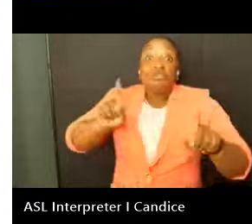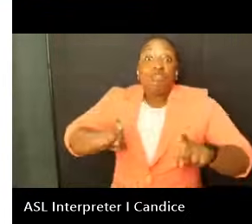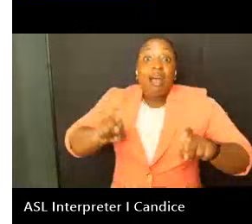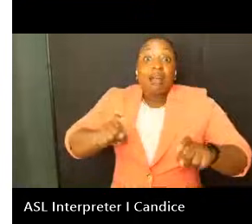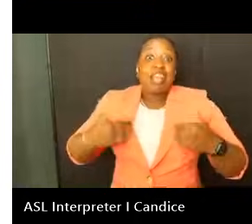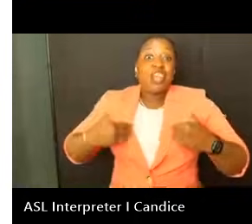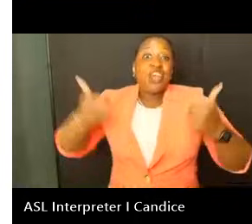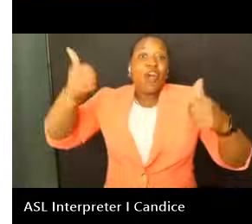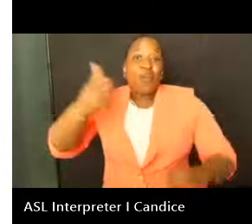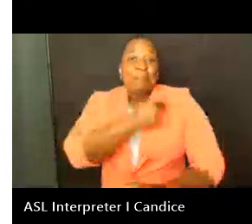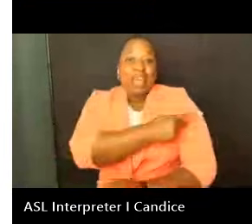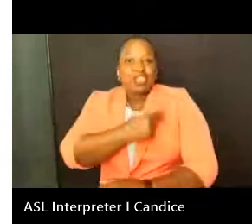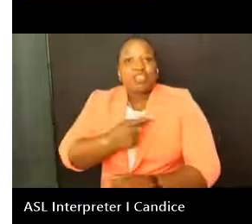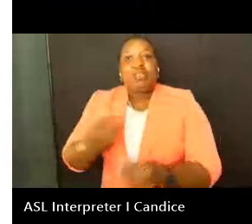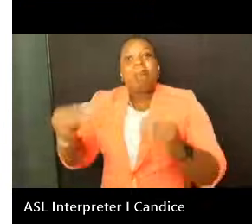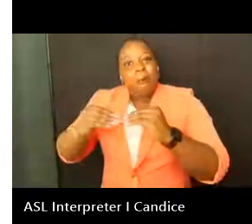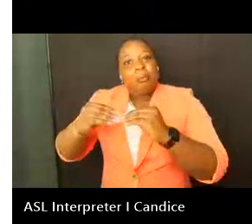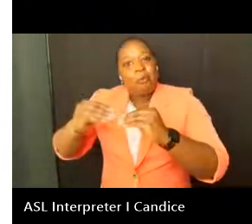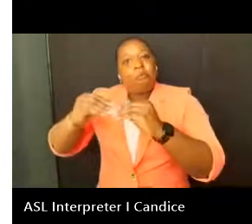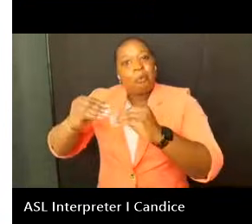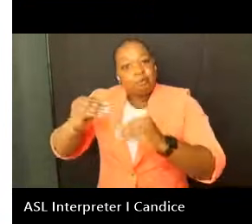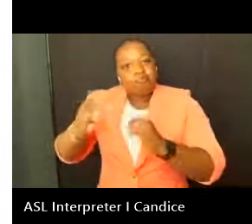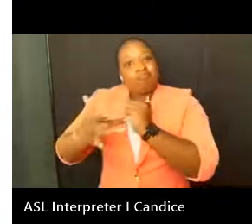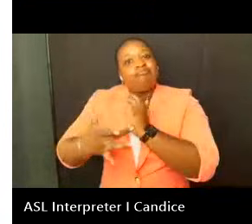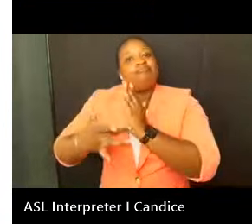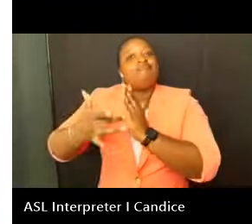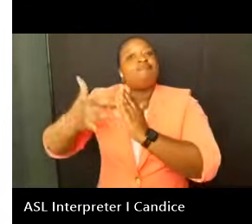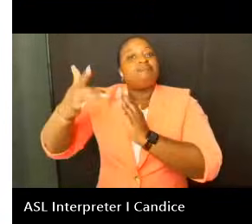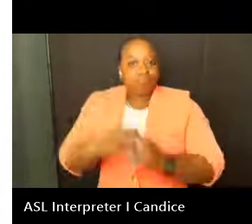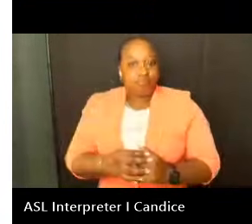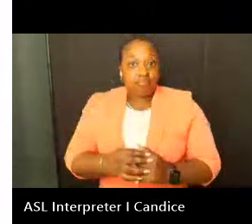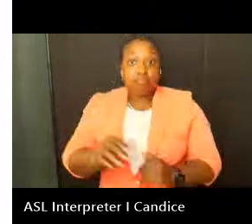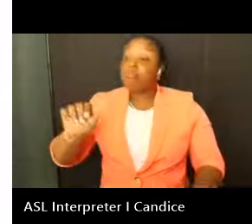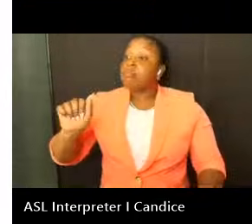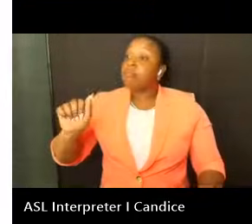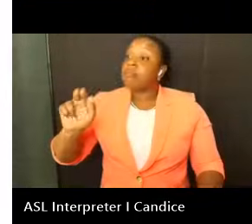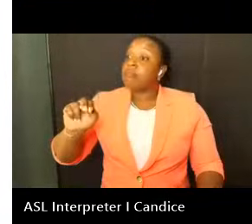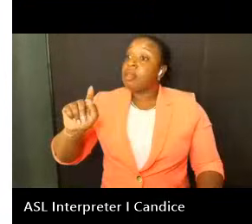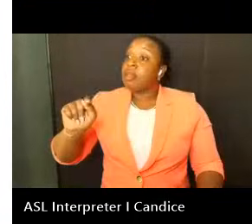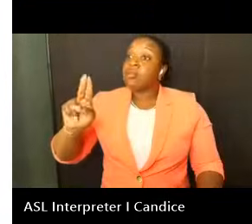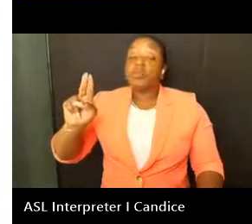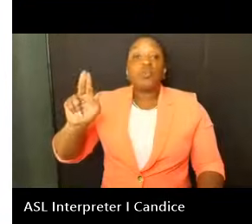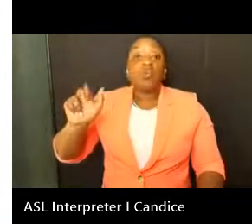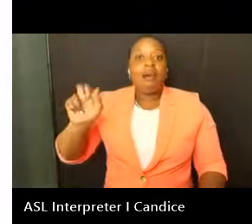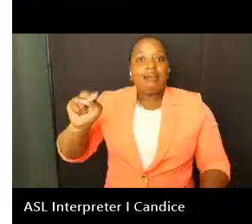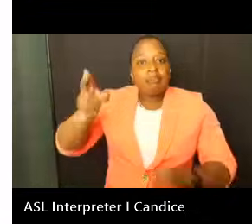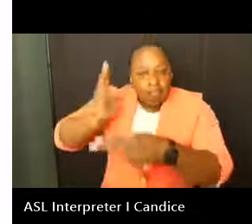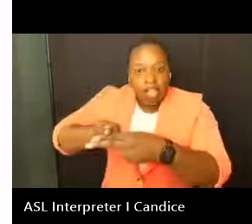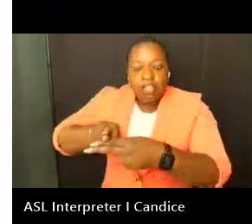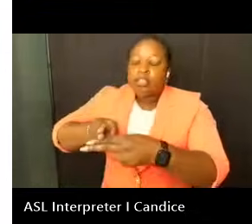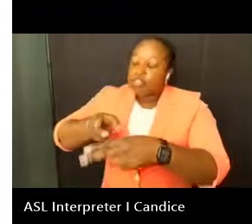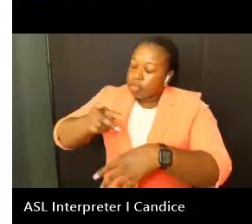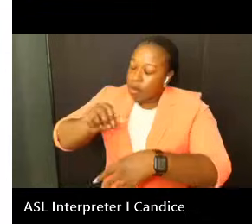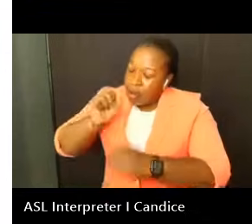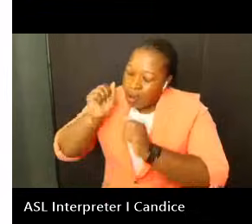And then Antuan mentioned all of the approvals necessary, the insurance -- approval necessary,